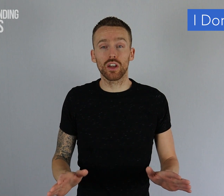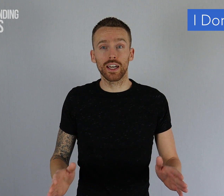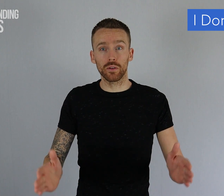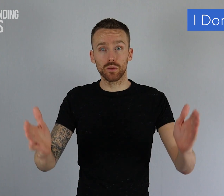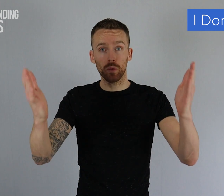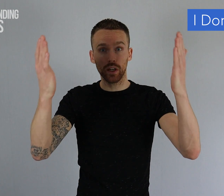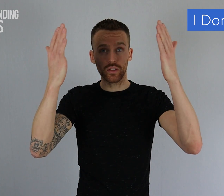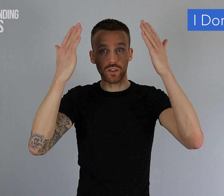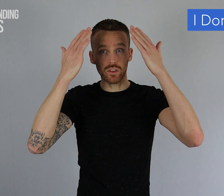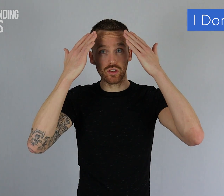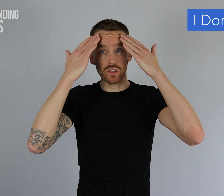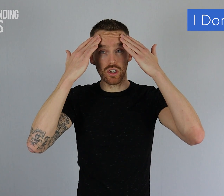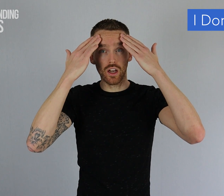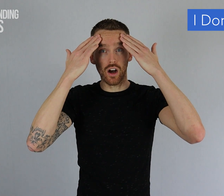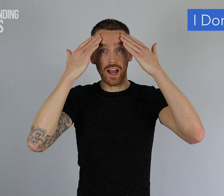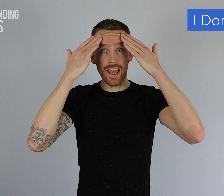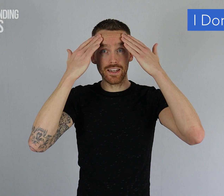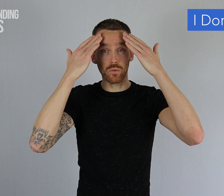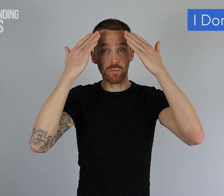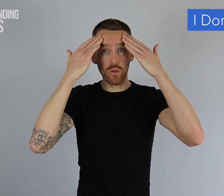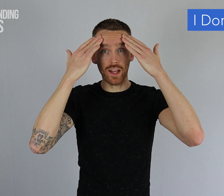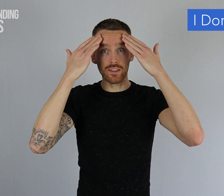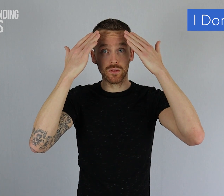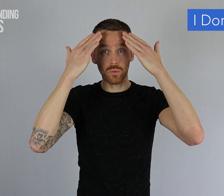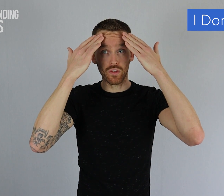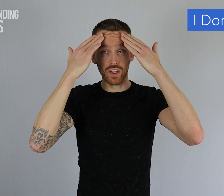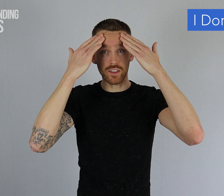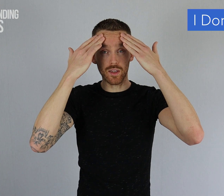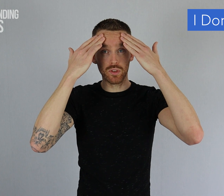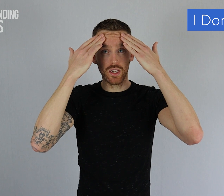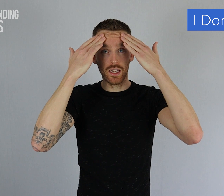Sign Language, what we're going to do is touch our head with both hands. With your fingertips.